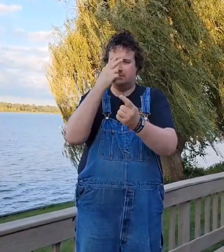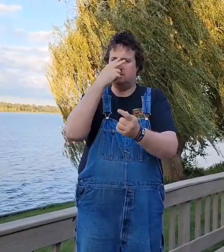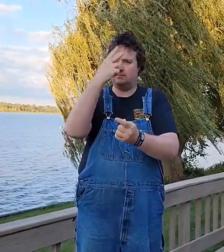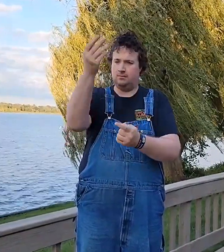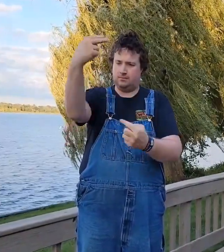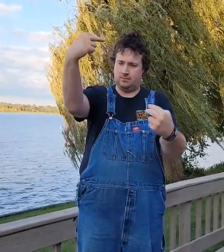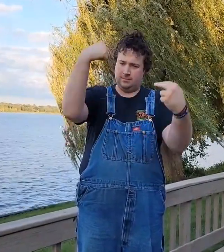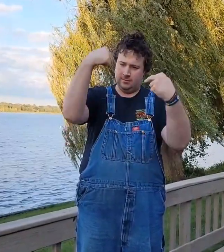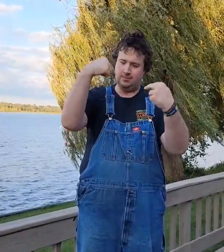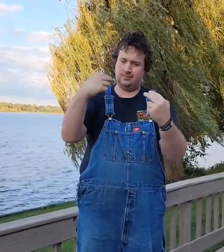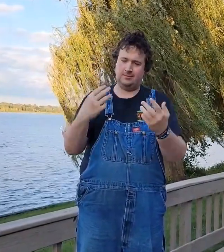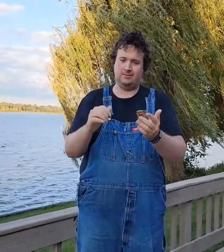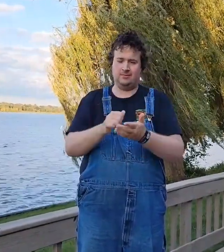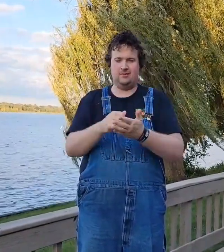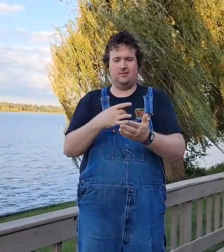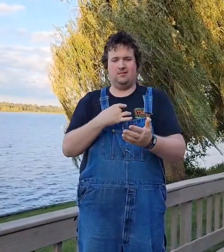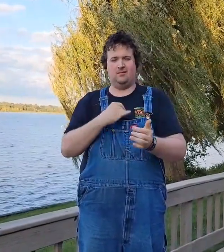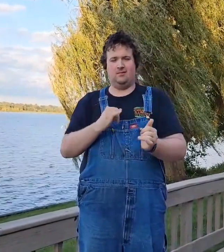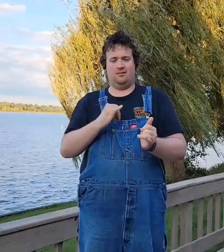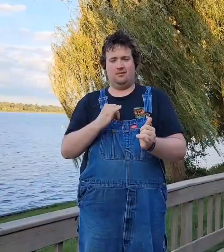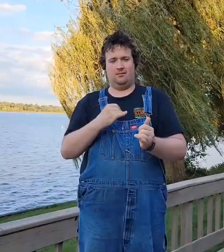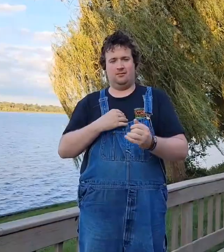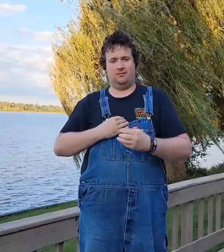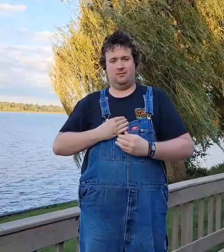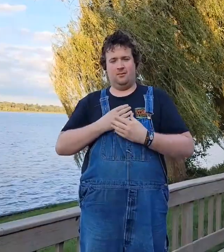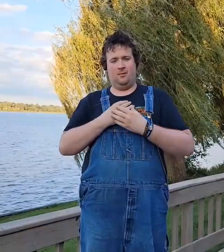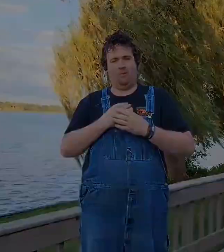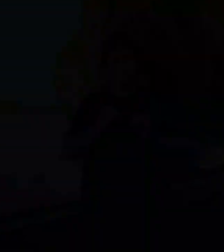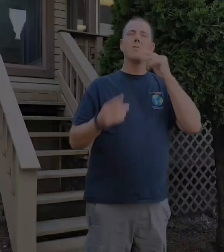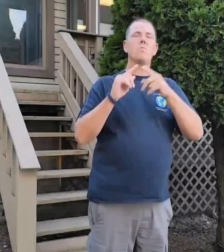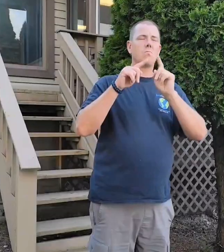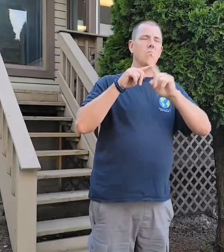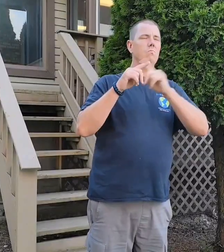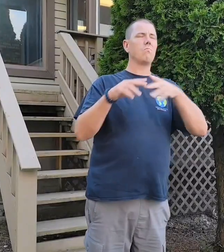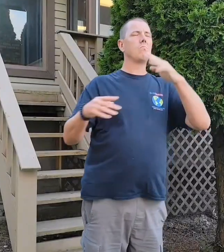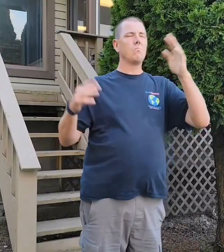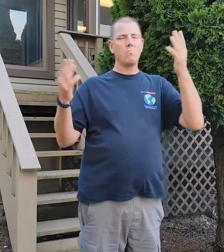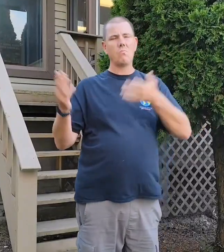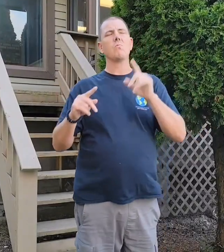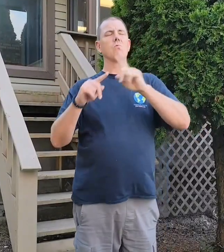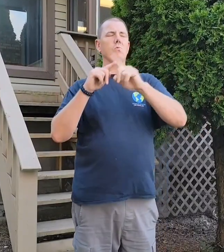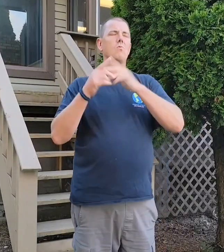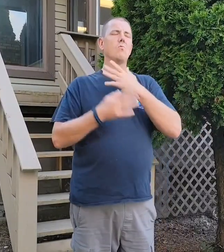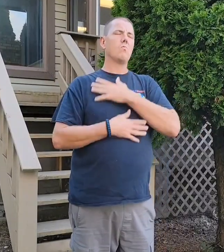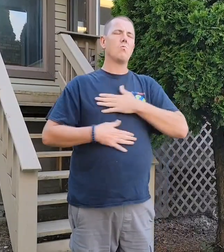meet his eyes, he's looking at me. That feels...awesome. Tom: There were a lot of different things